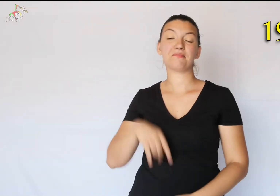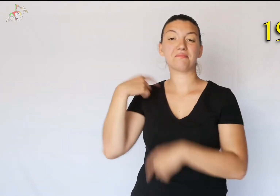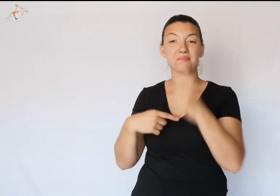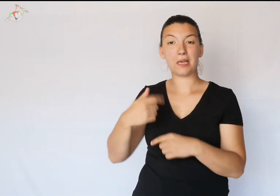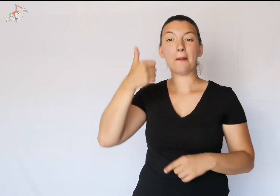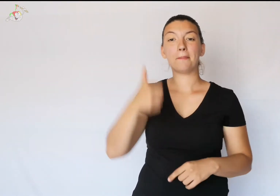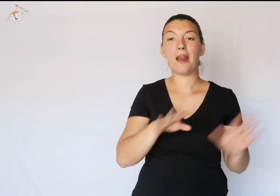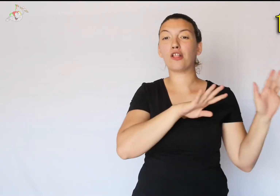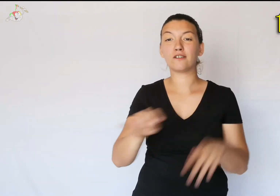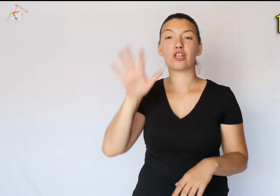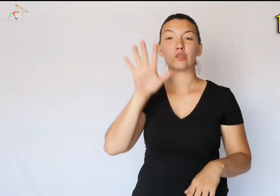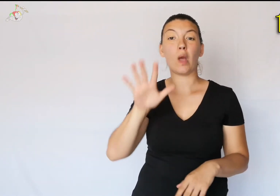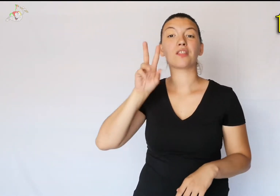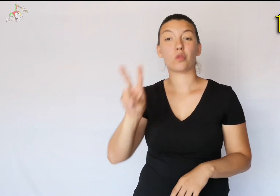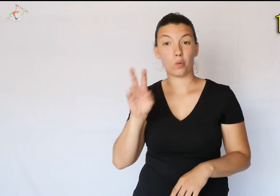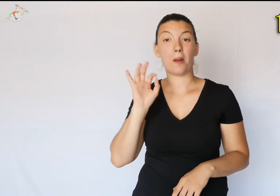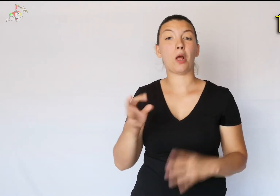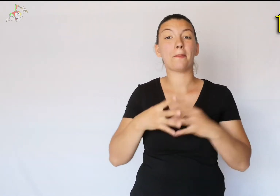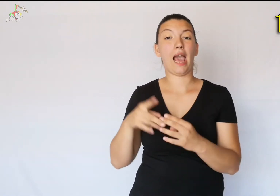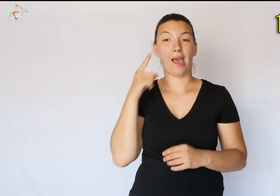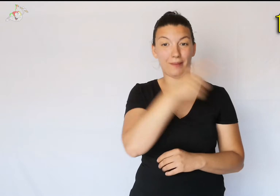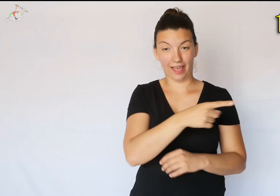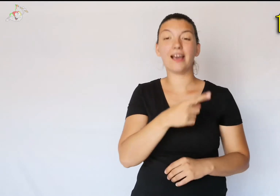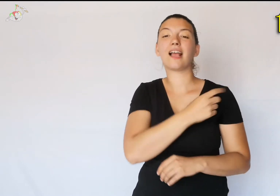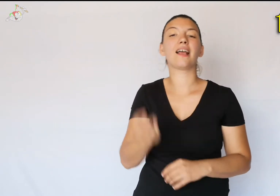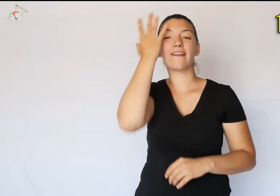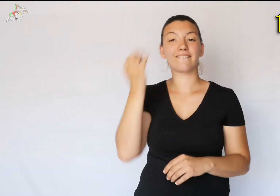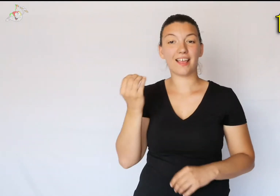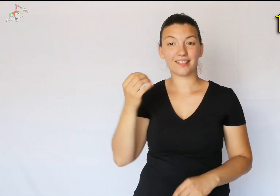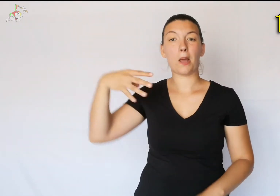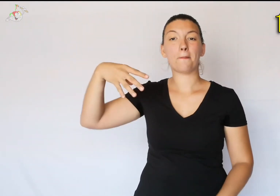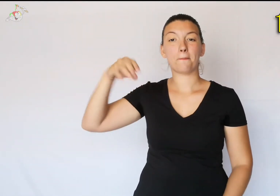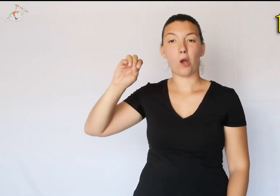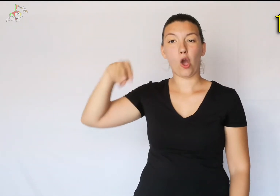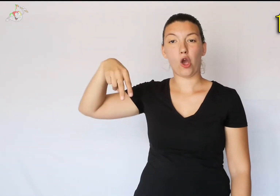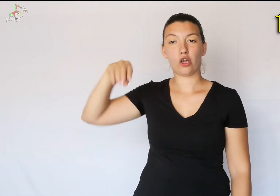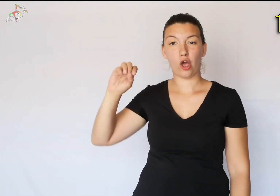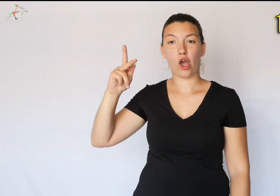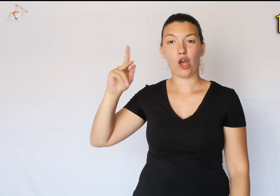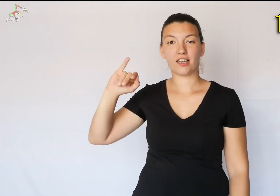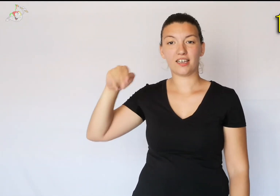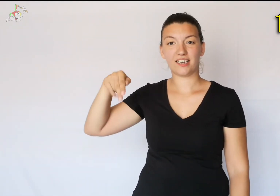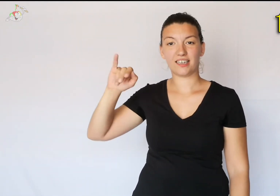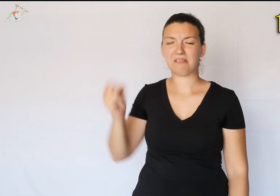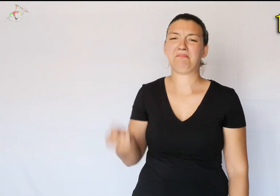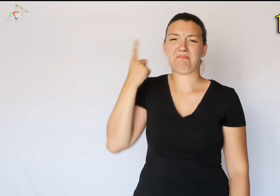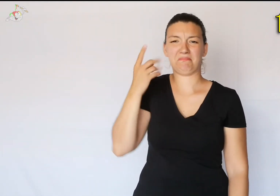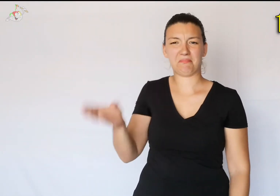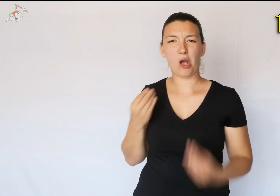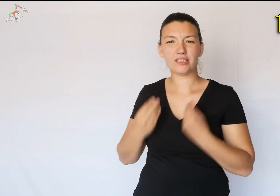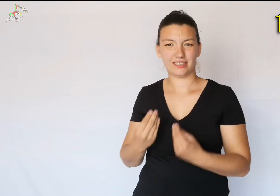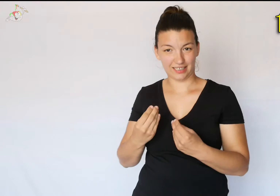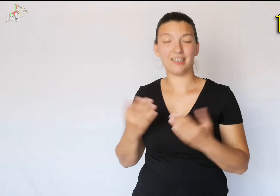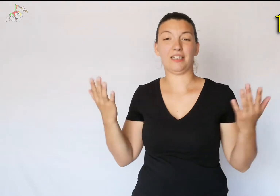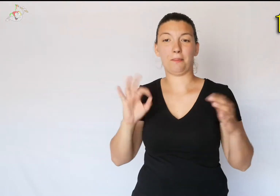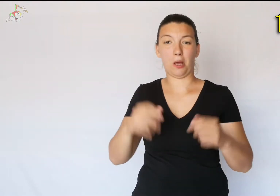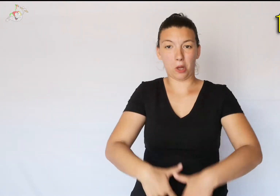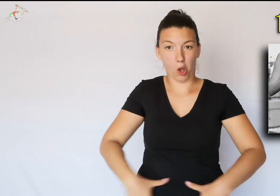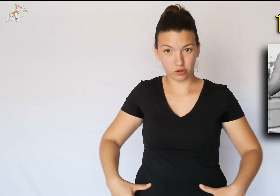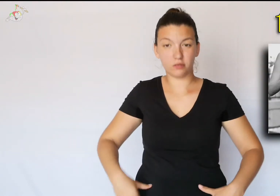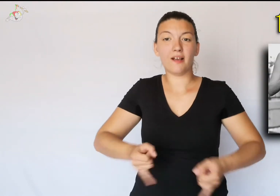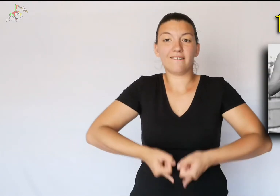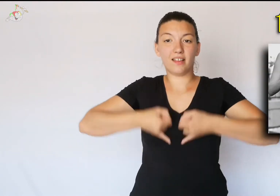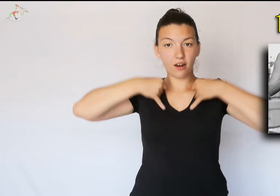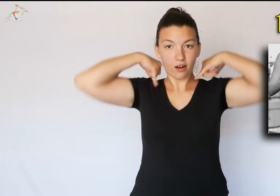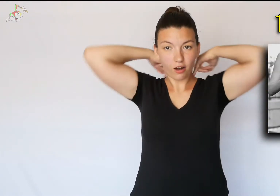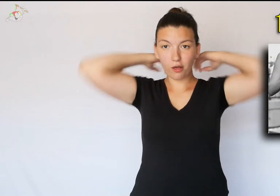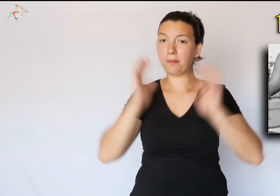In 1952 in the United States the monokini was created, a kind of slip with a tie at the neck